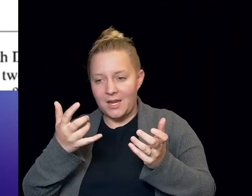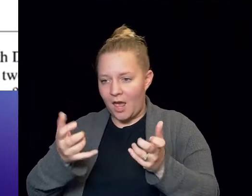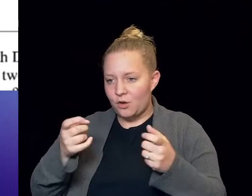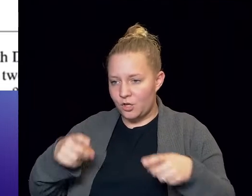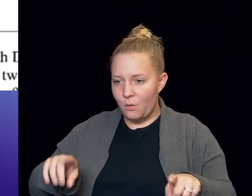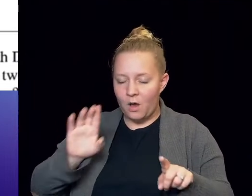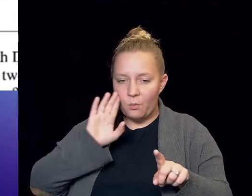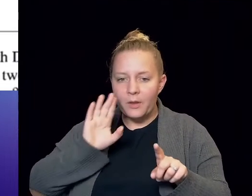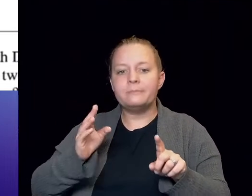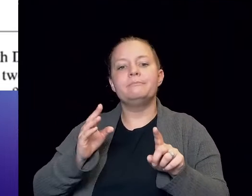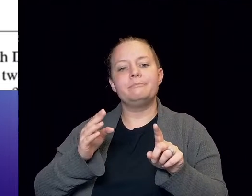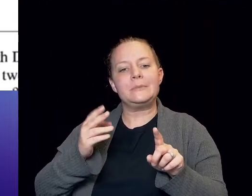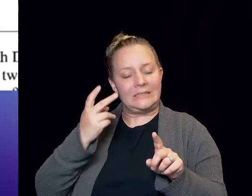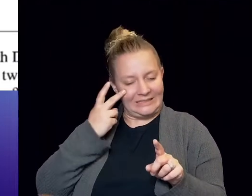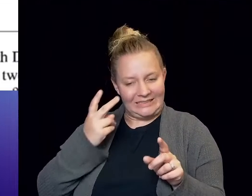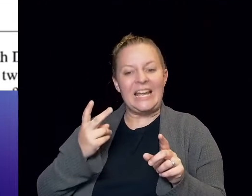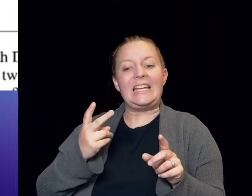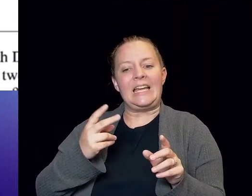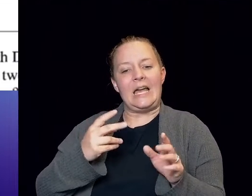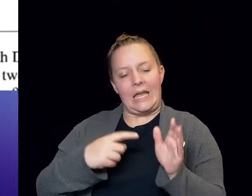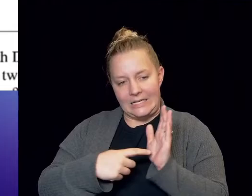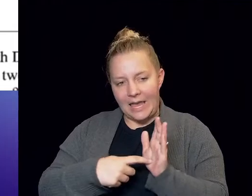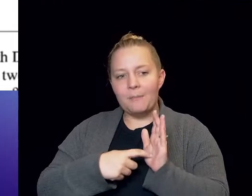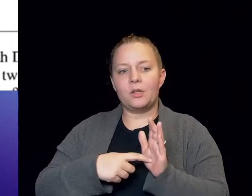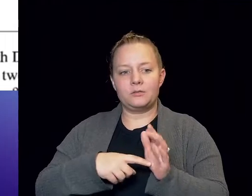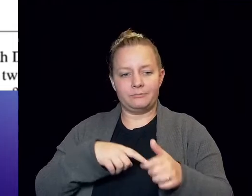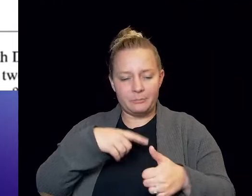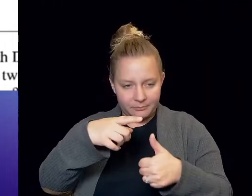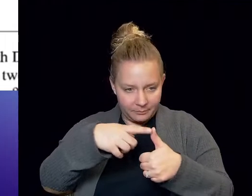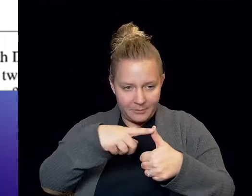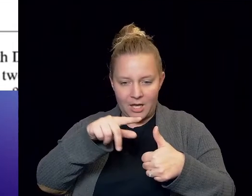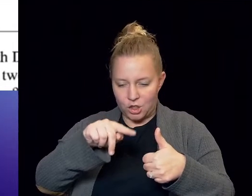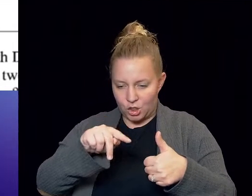some examples. So, a terminating decimal is a decimal that is expressed in a